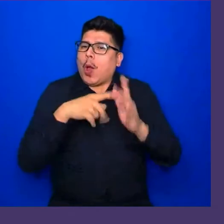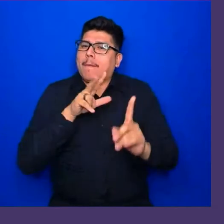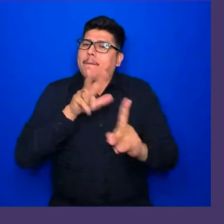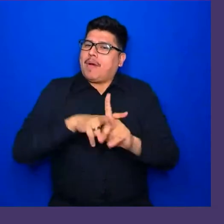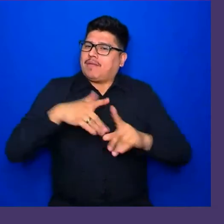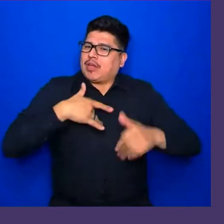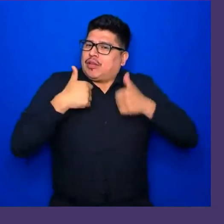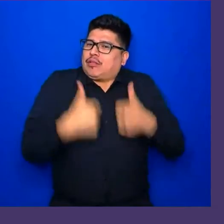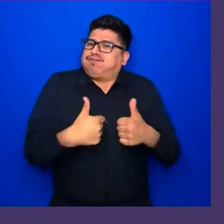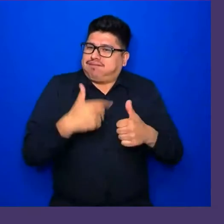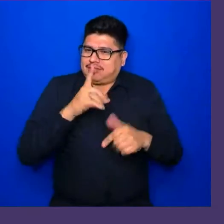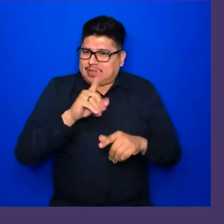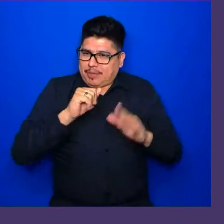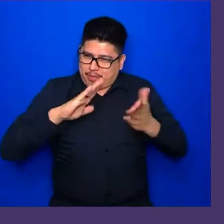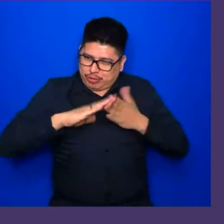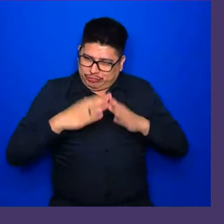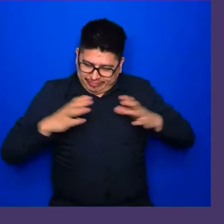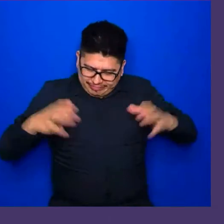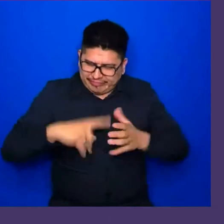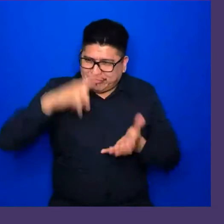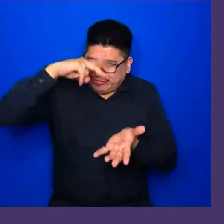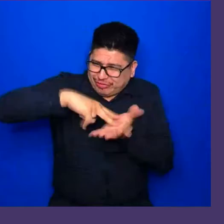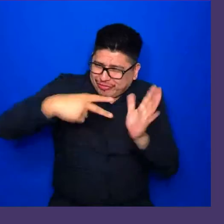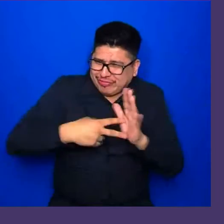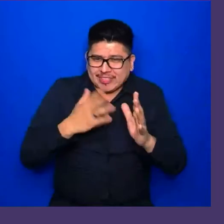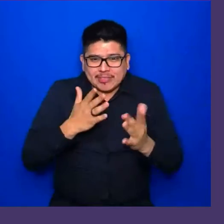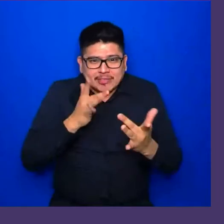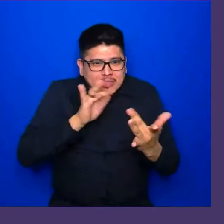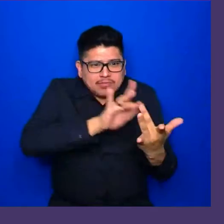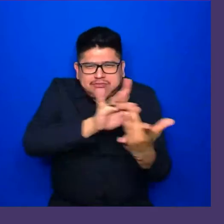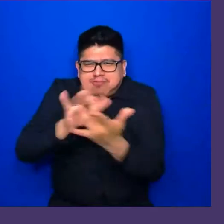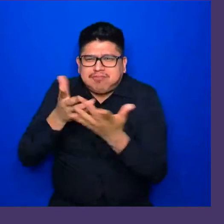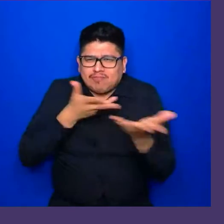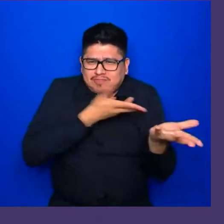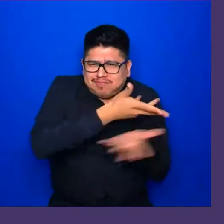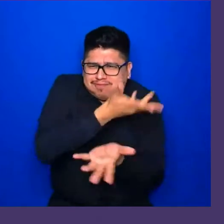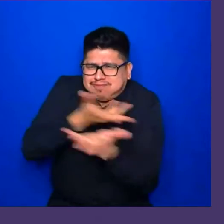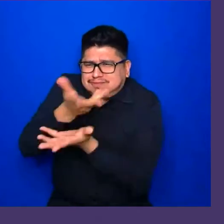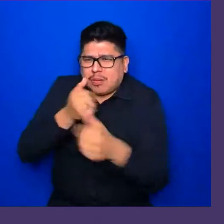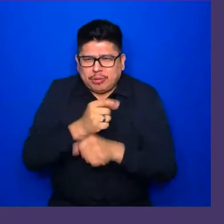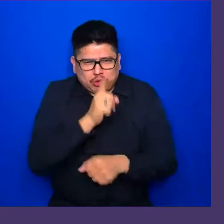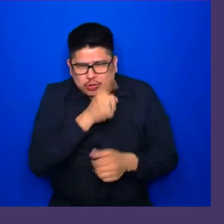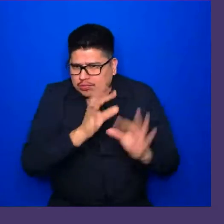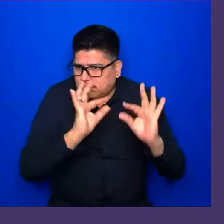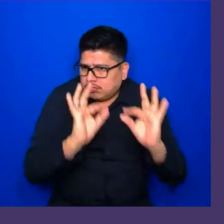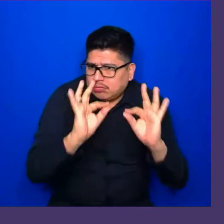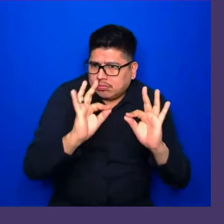to them. Talk to them. Say, "We would want to make sure you're applying. Are there any barriers when you're playing? How do we ensure that we're